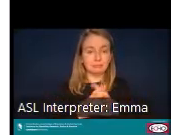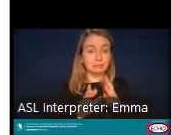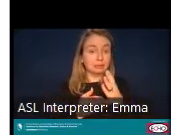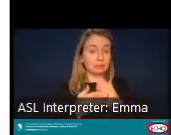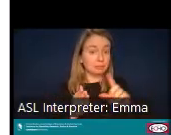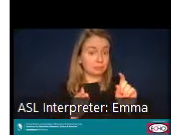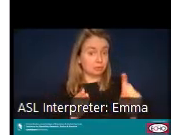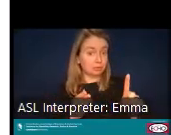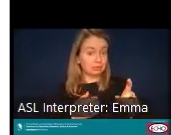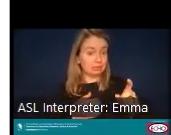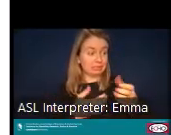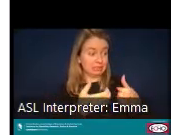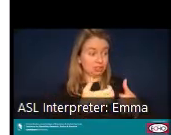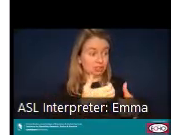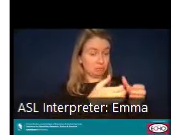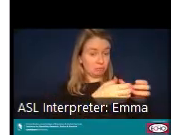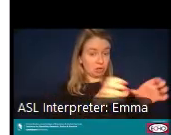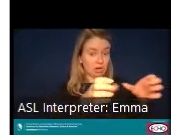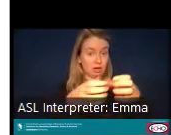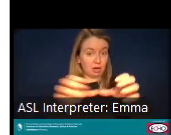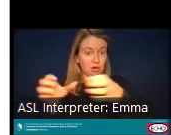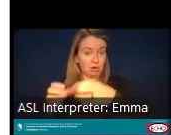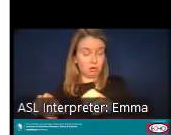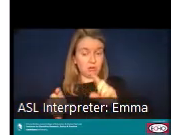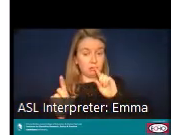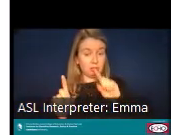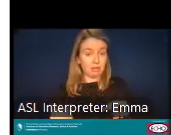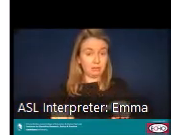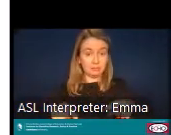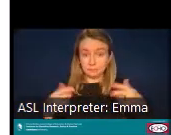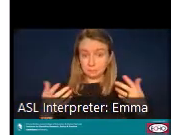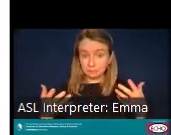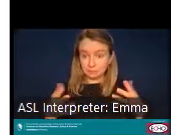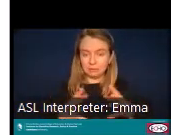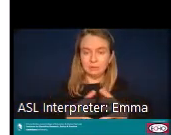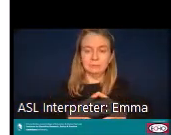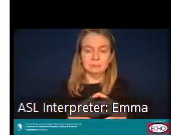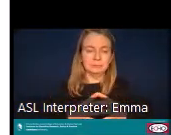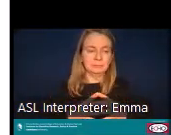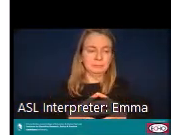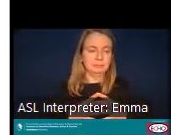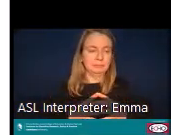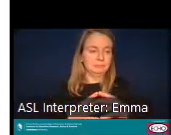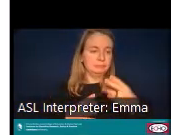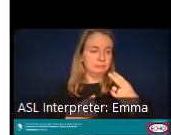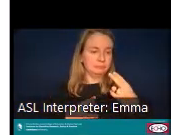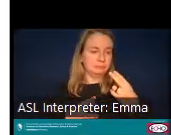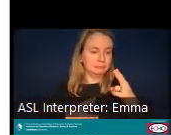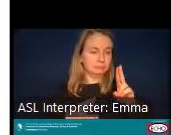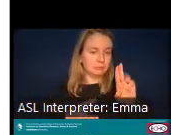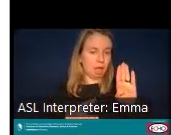each breakout group is going to be answering. These questions, hub members should have got